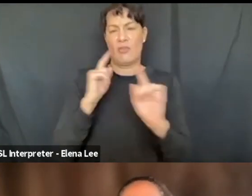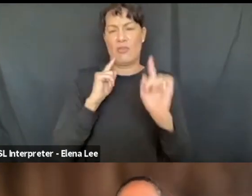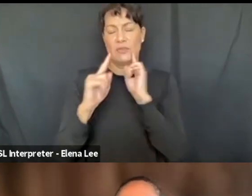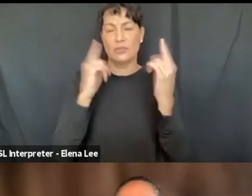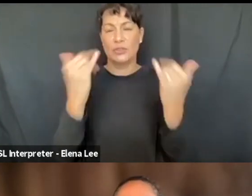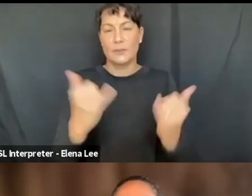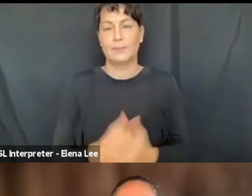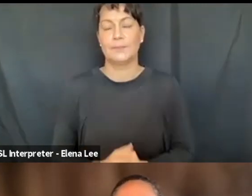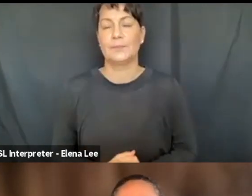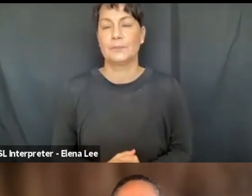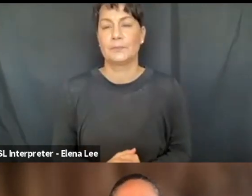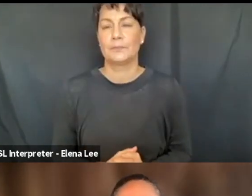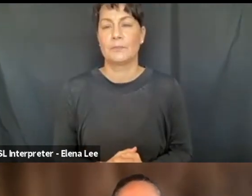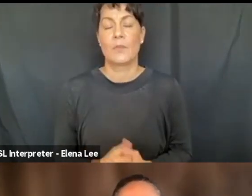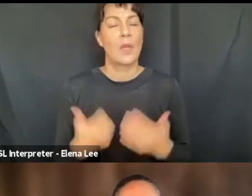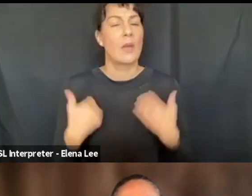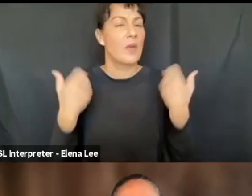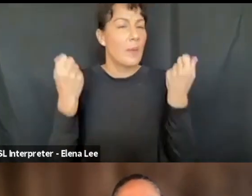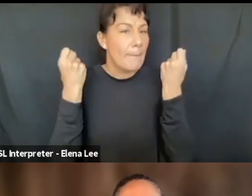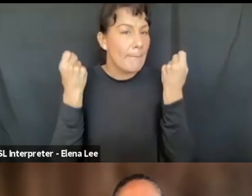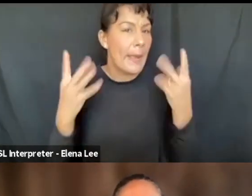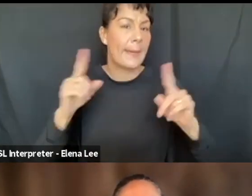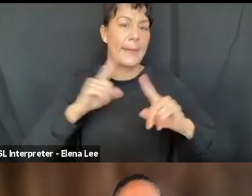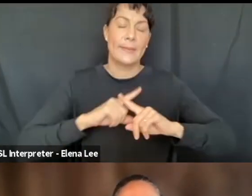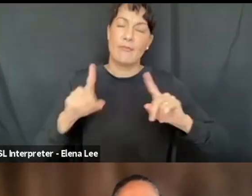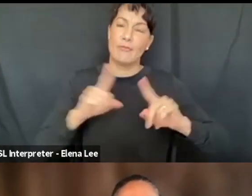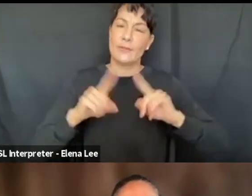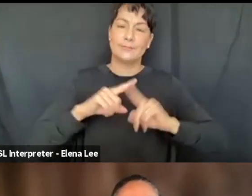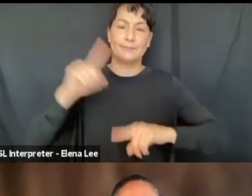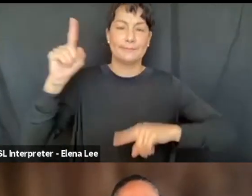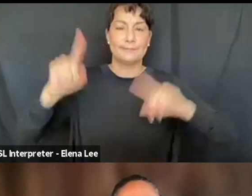There are so many aspects of accountability, ethics,